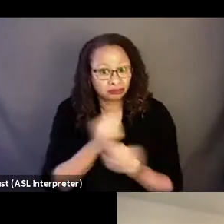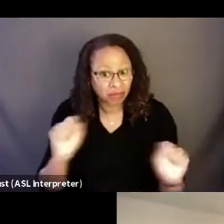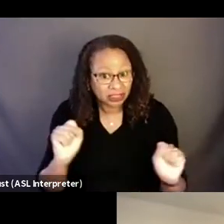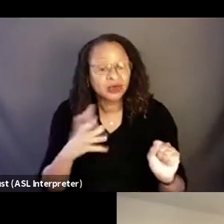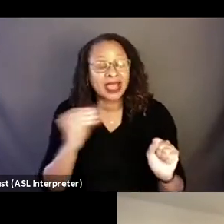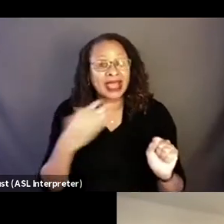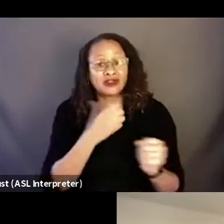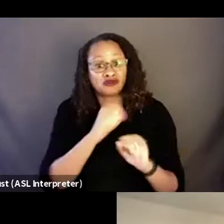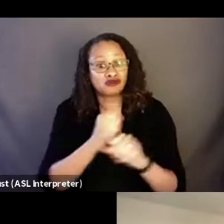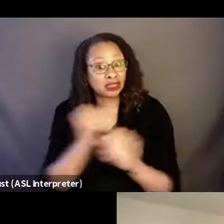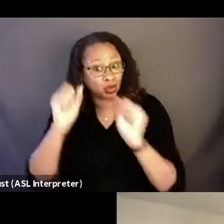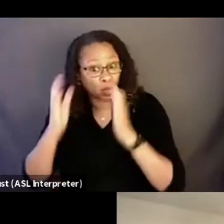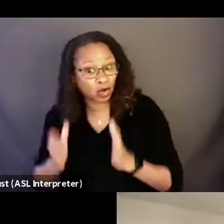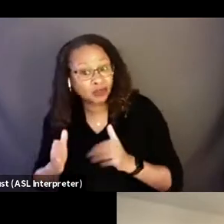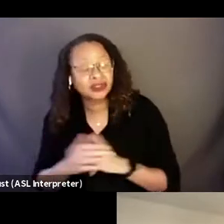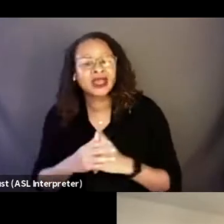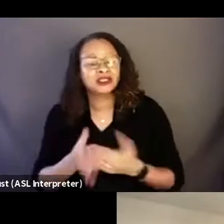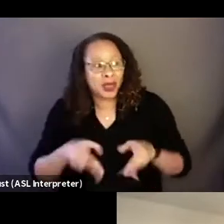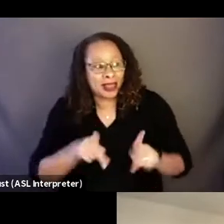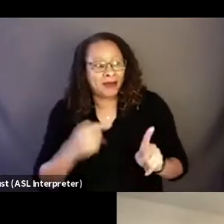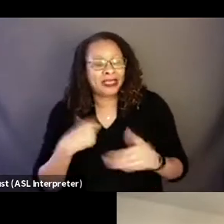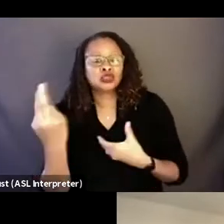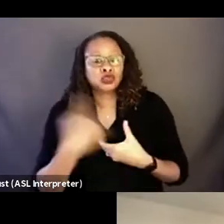to let me join them on this journey. I'd never been to Russia before.